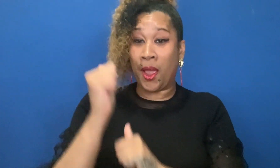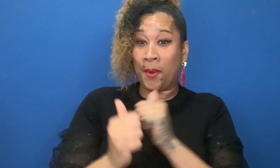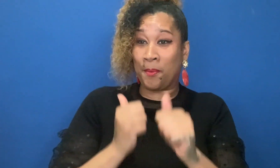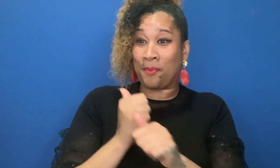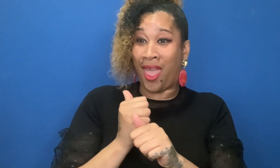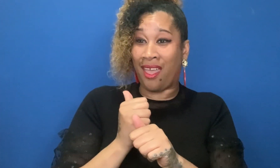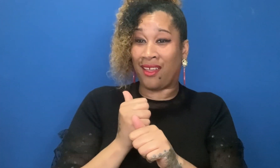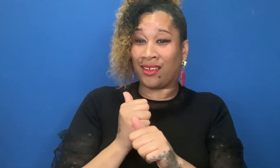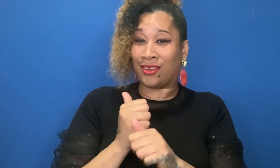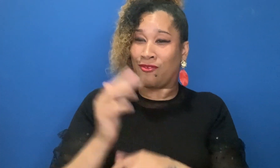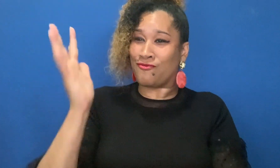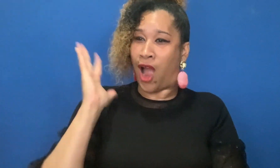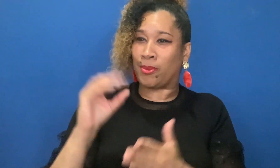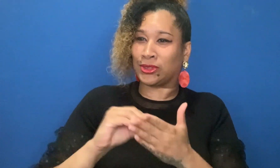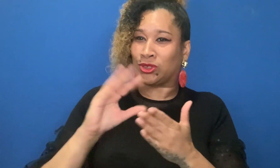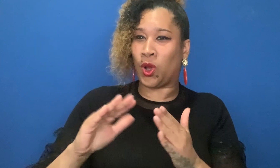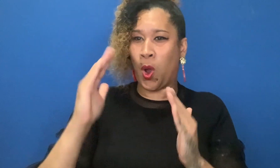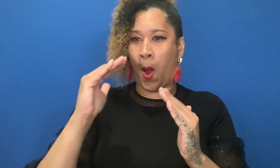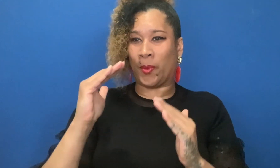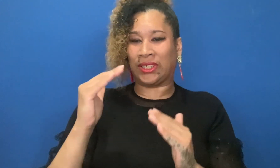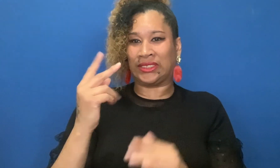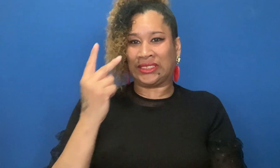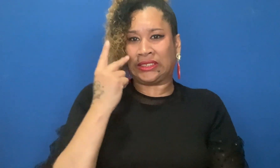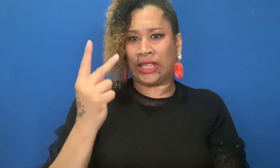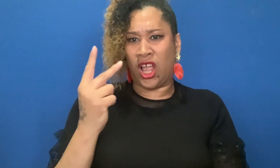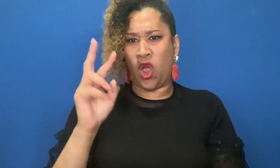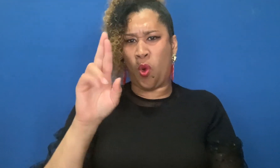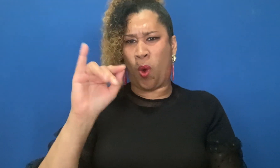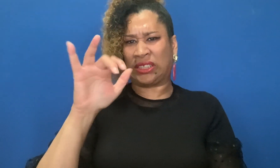Gallaudet alumni and former students hope